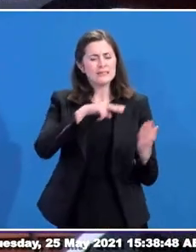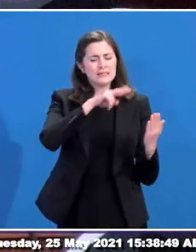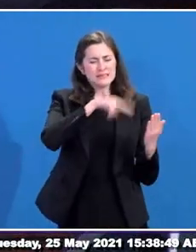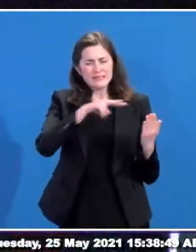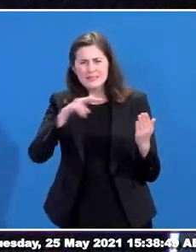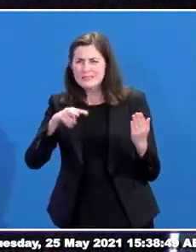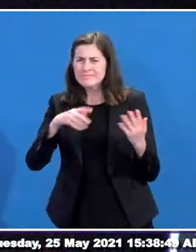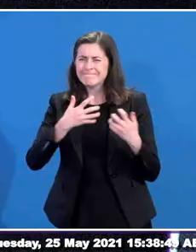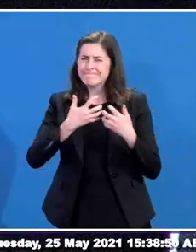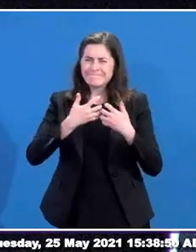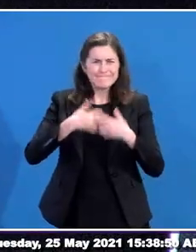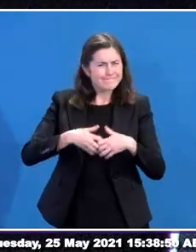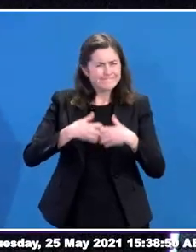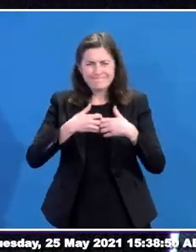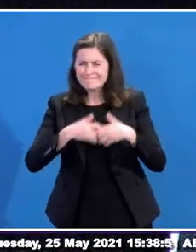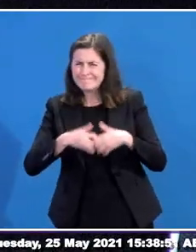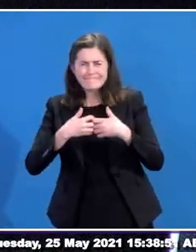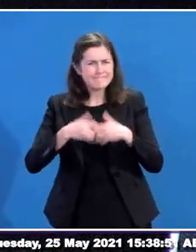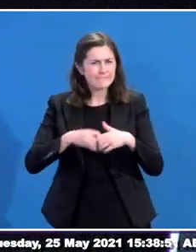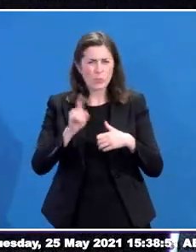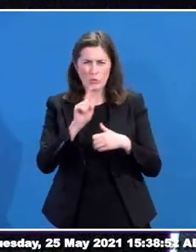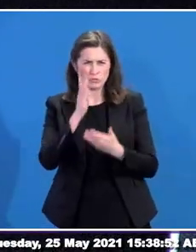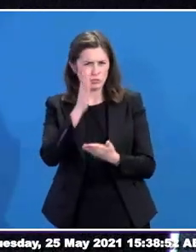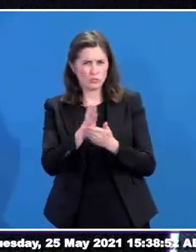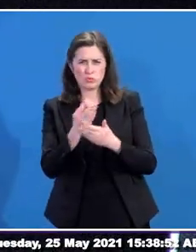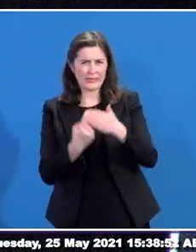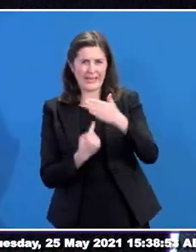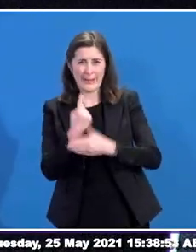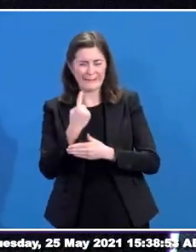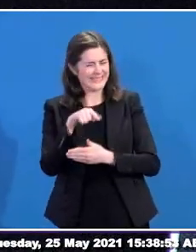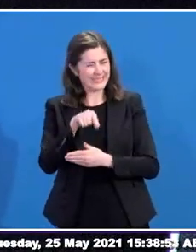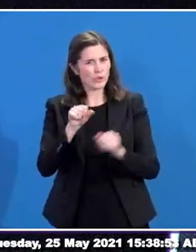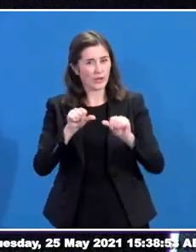on looking at this material in terms of the records that were available to you?